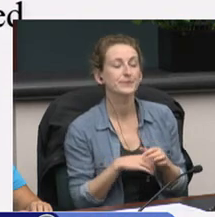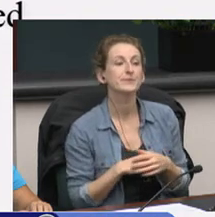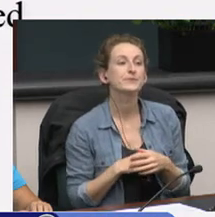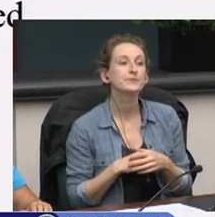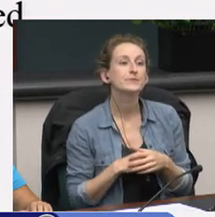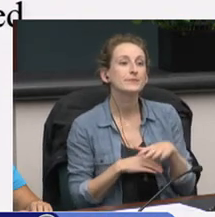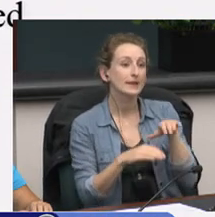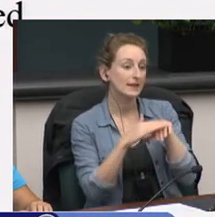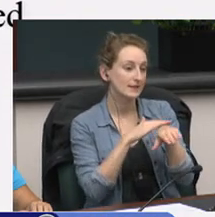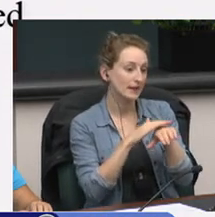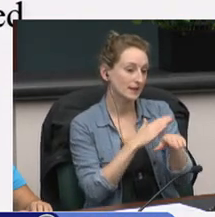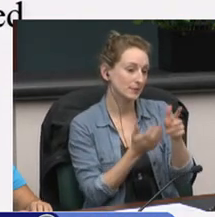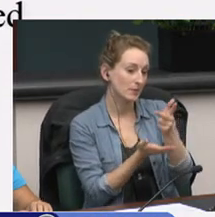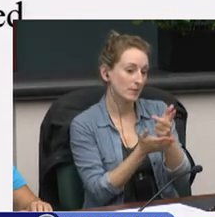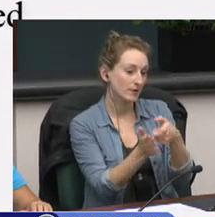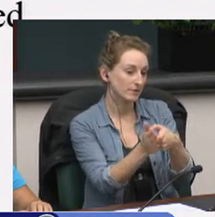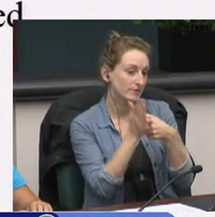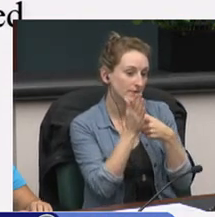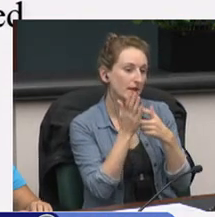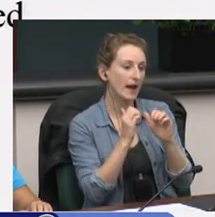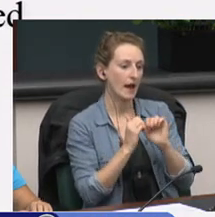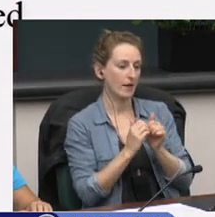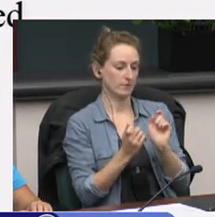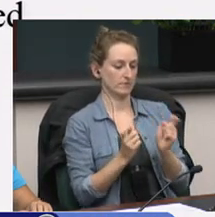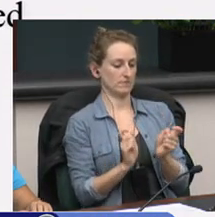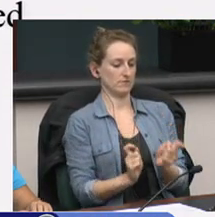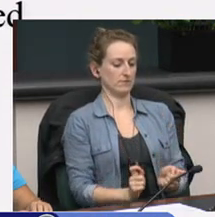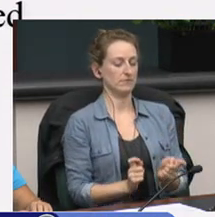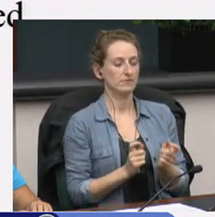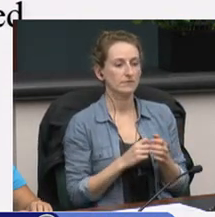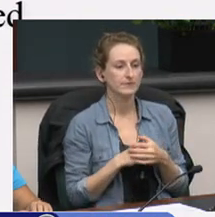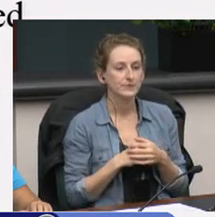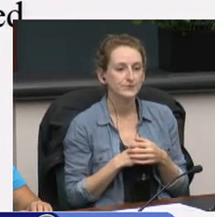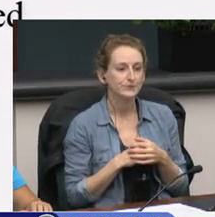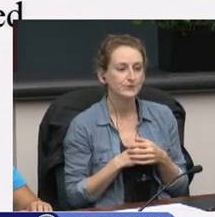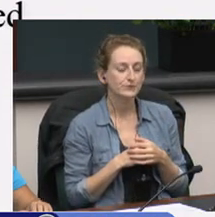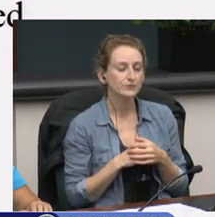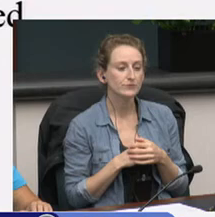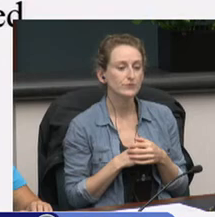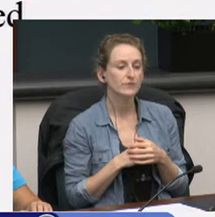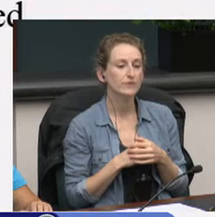power adjustments are made to those calculations looking at the location a